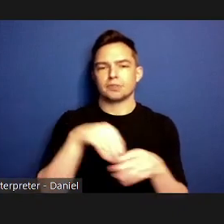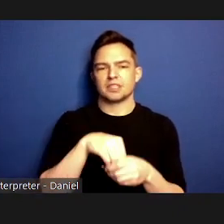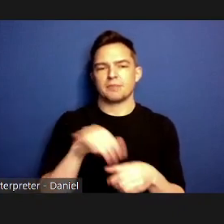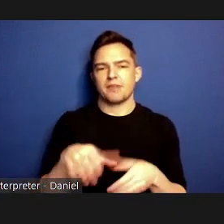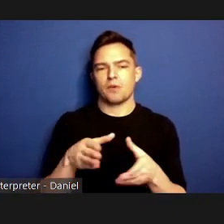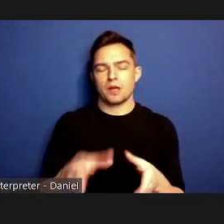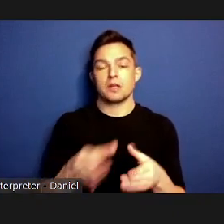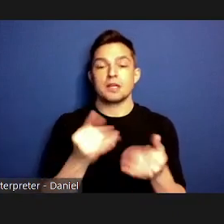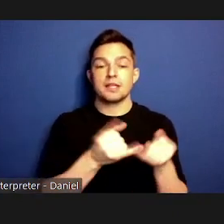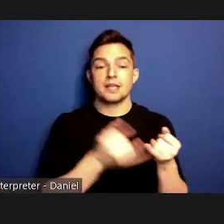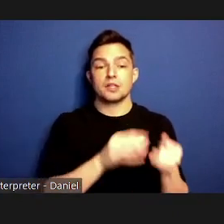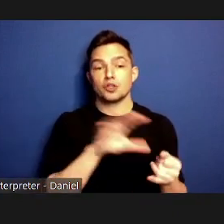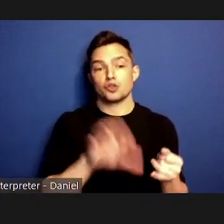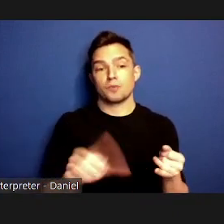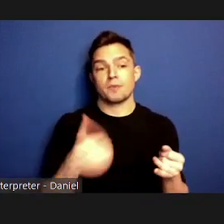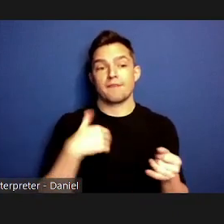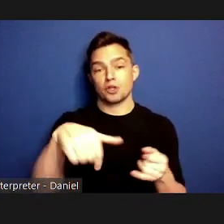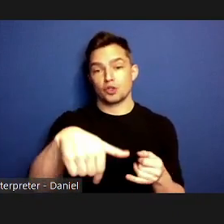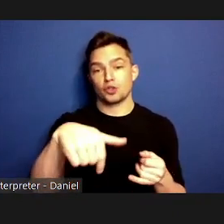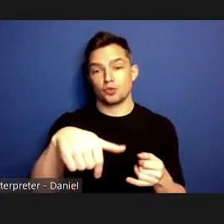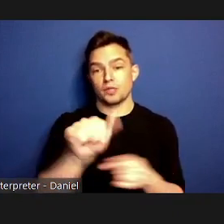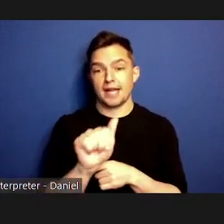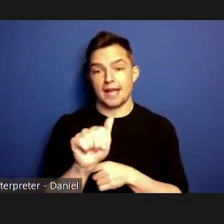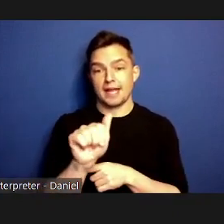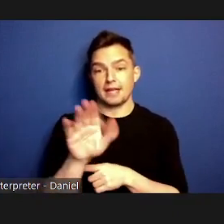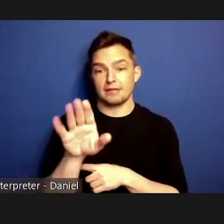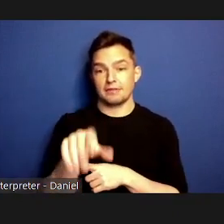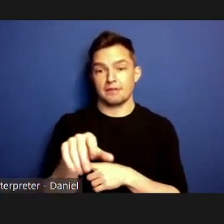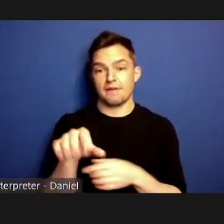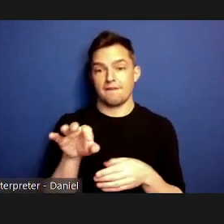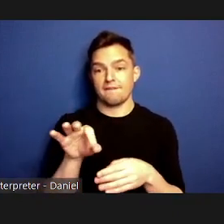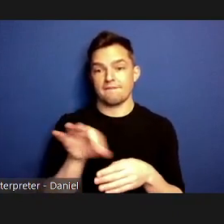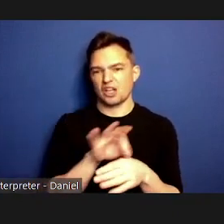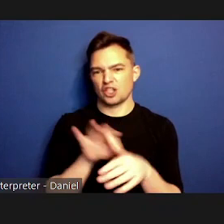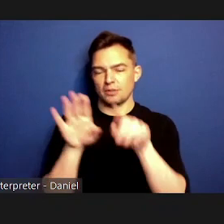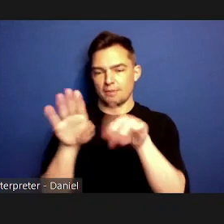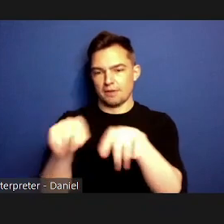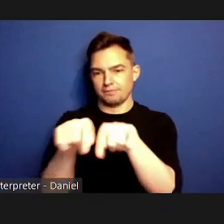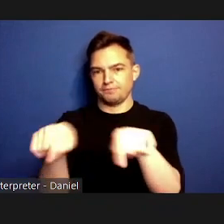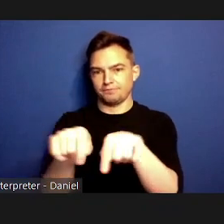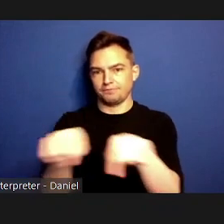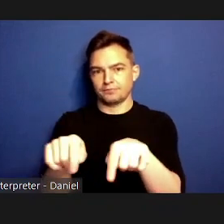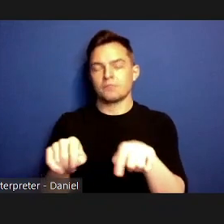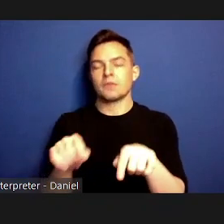Zoom also has the Q&A question and answer function. Use this feature for you to ask